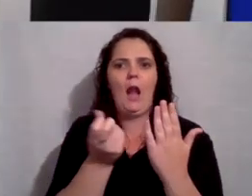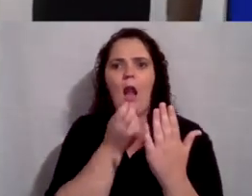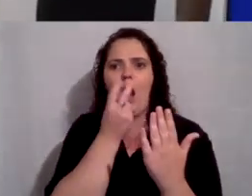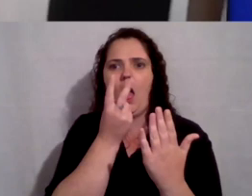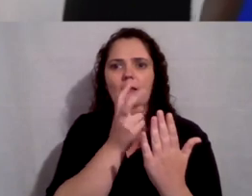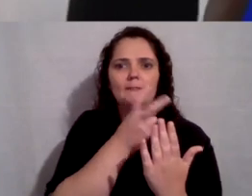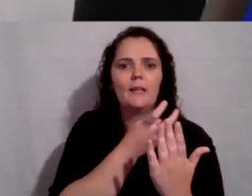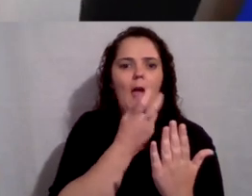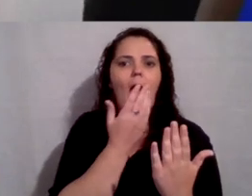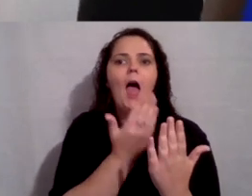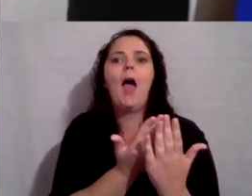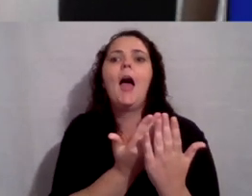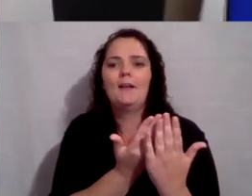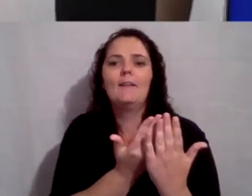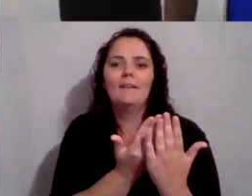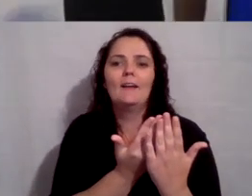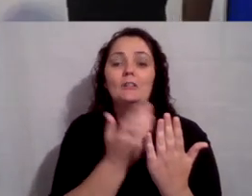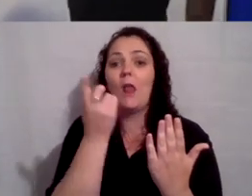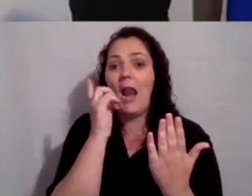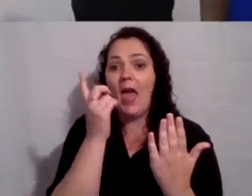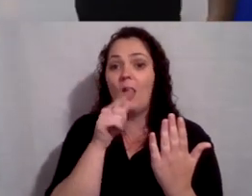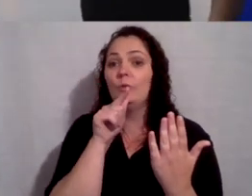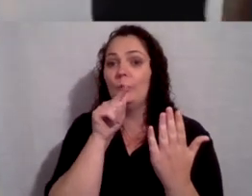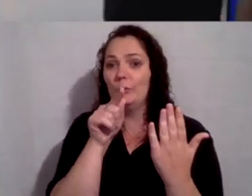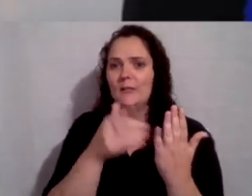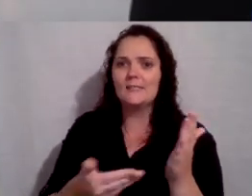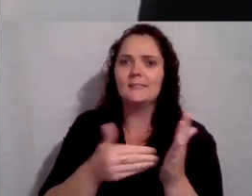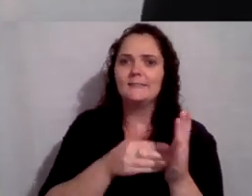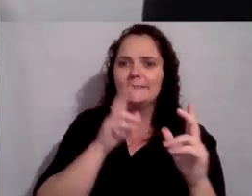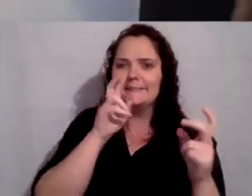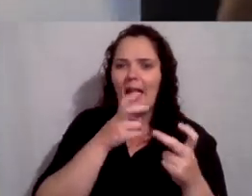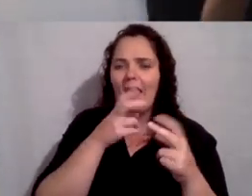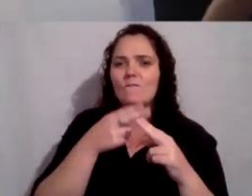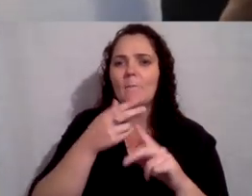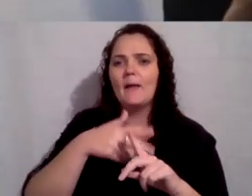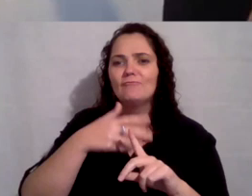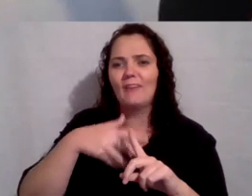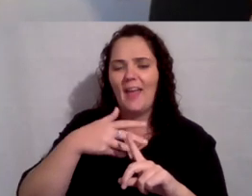between the background and their bodies. You can come in now and bring that darkness in behind the